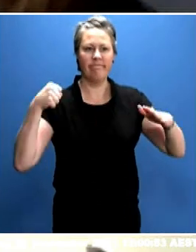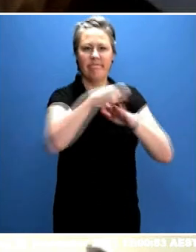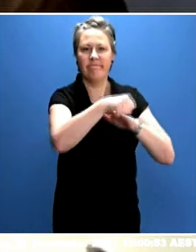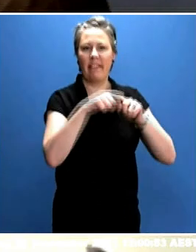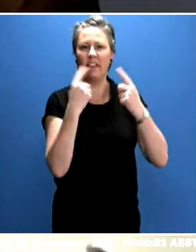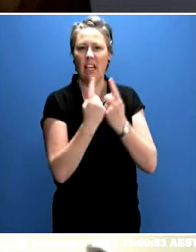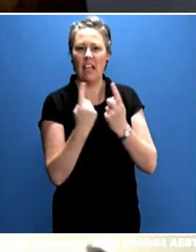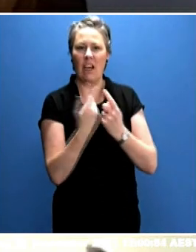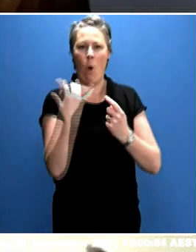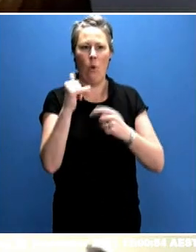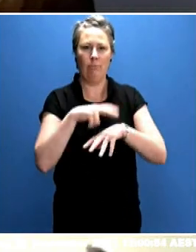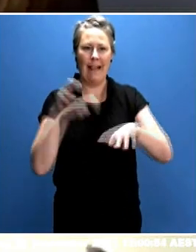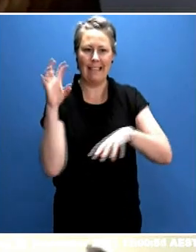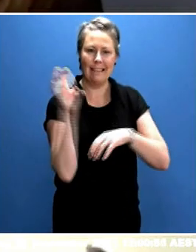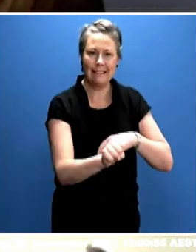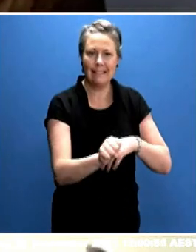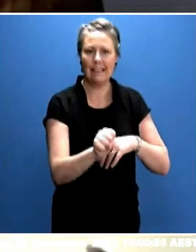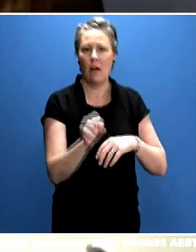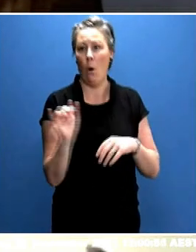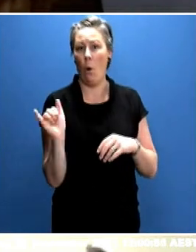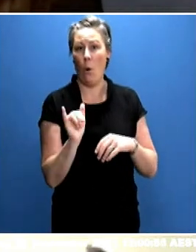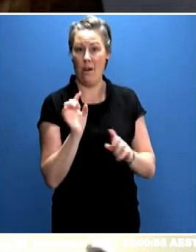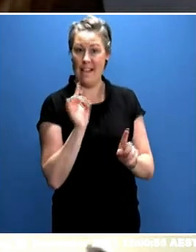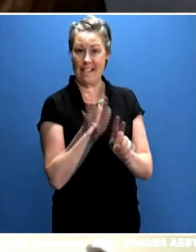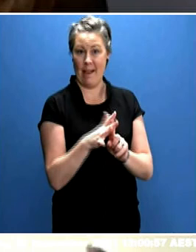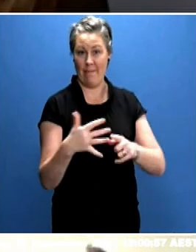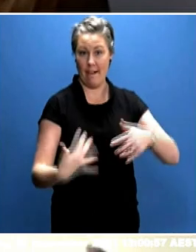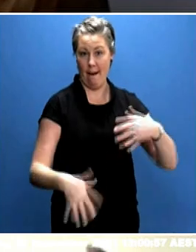or getting involvement from the police, or they can have self-harm episodes.